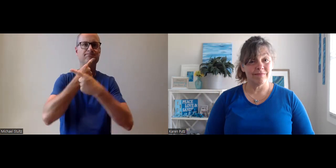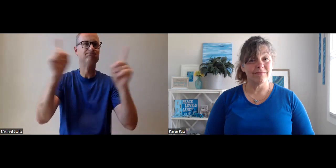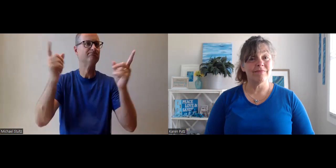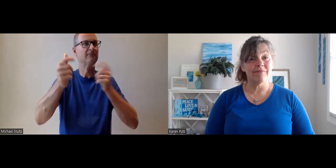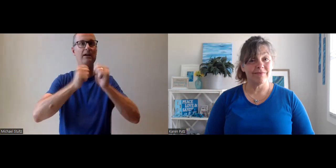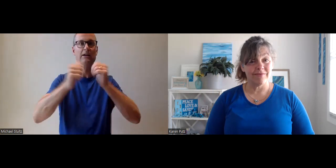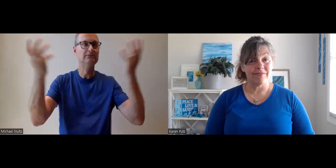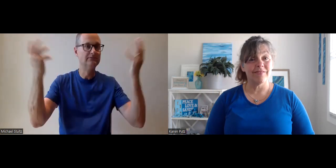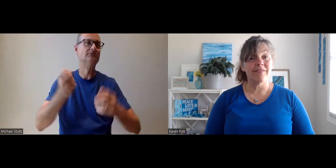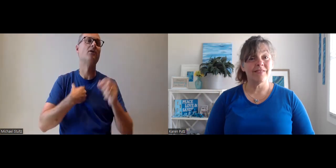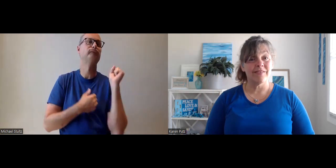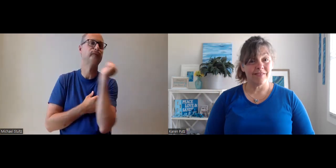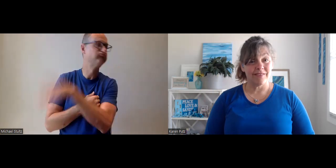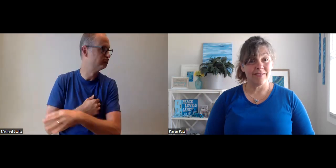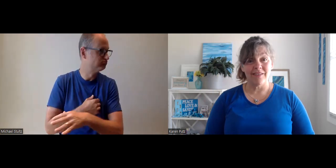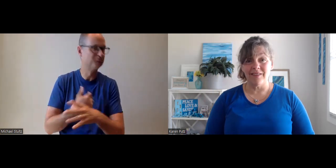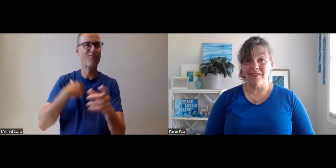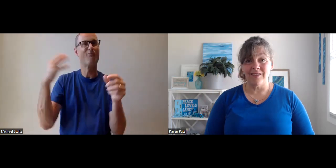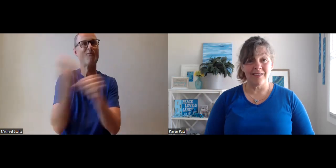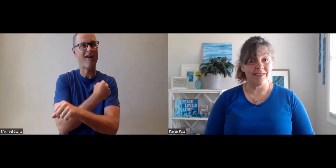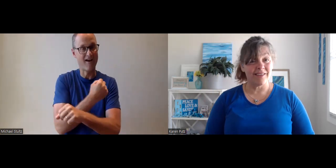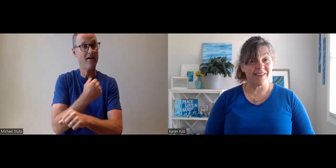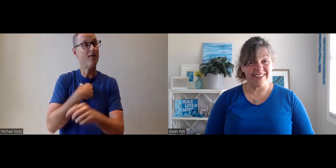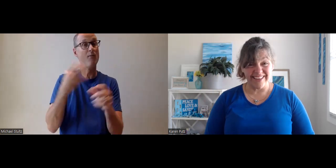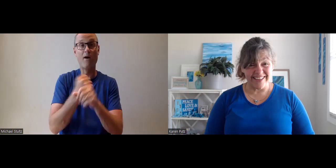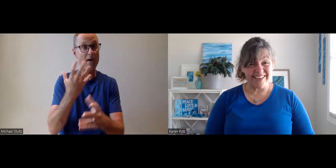still a top button. Wow.